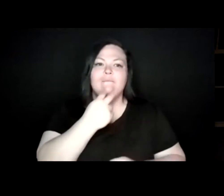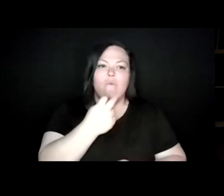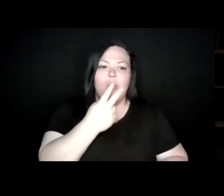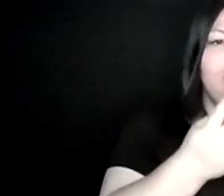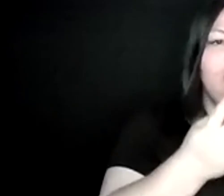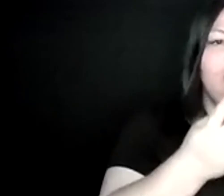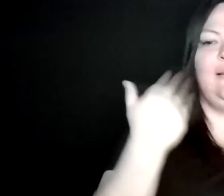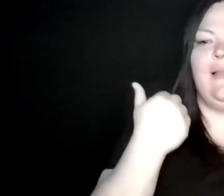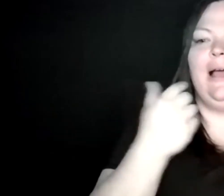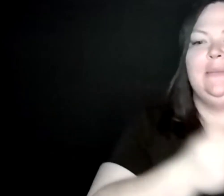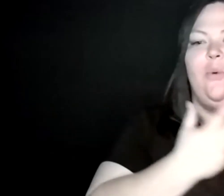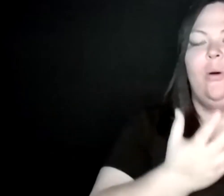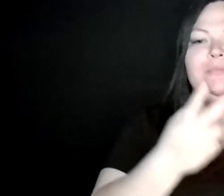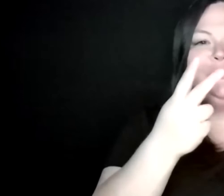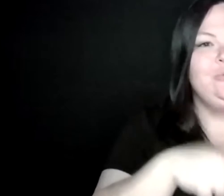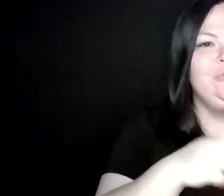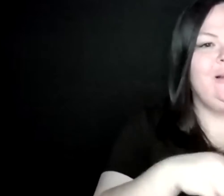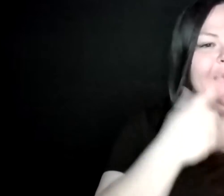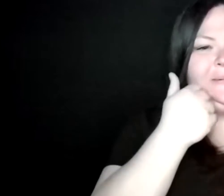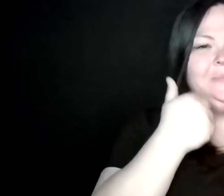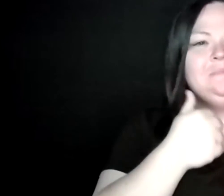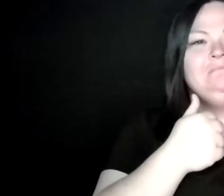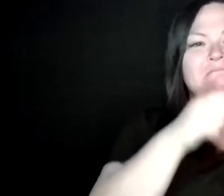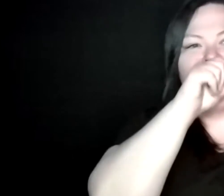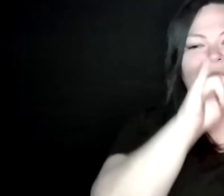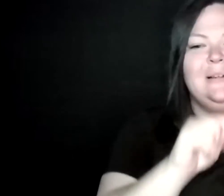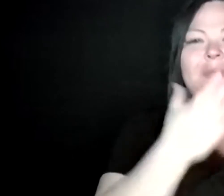read here, that, that, like, humor comes in, I love that. --Oh thank you so much. --And